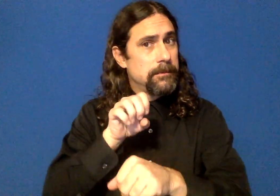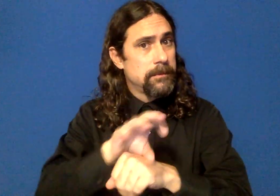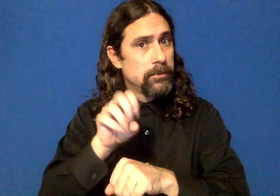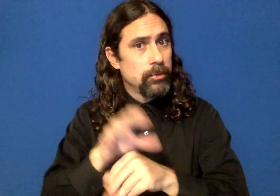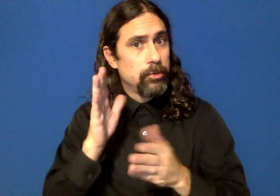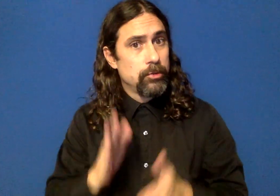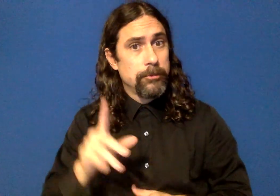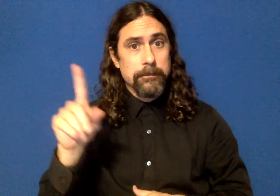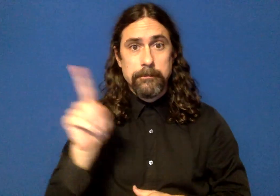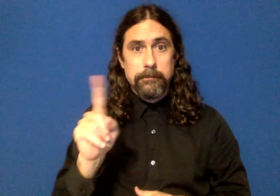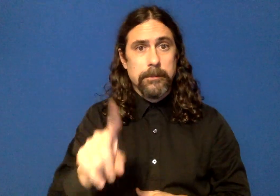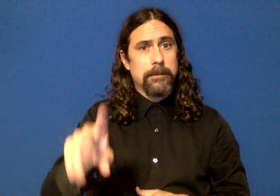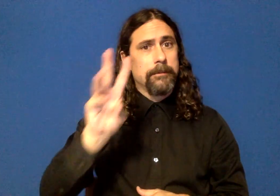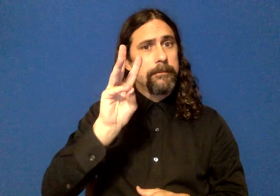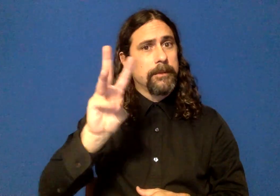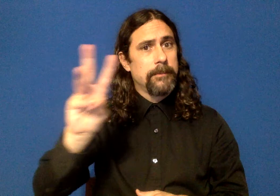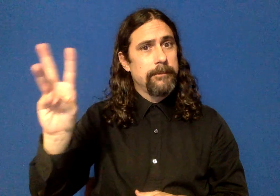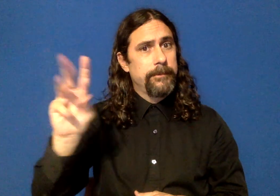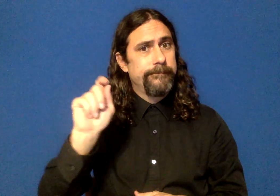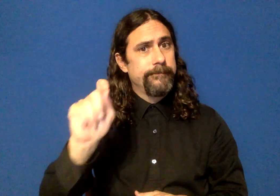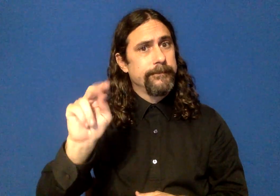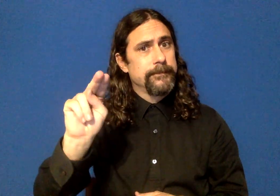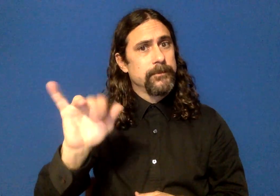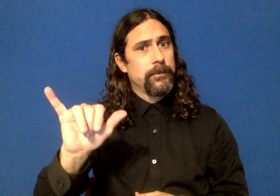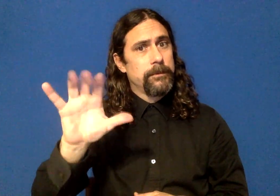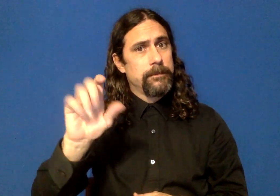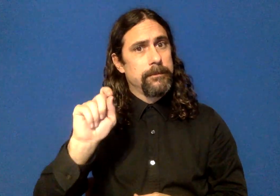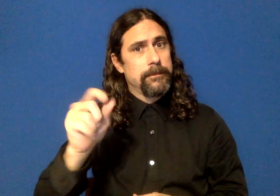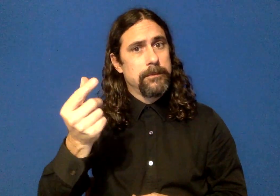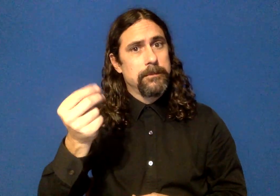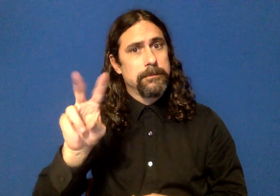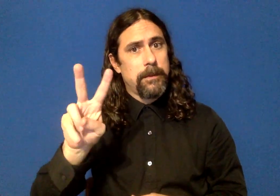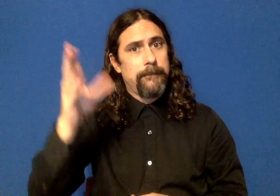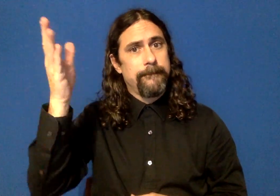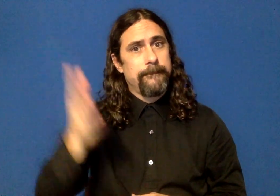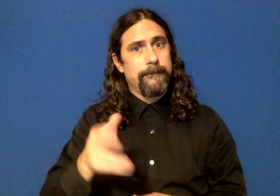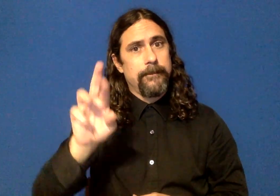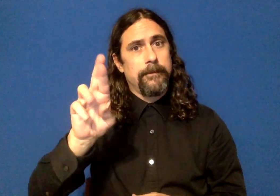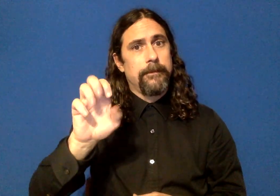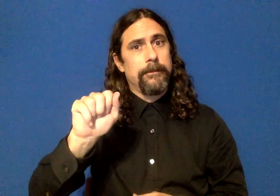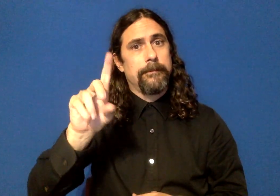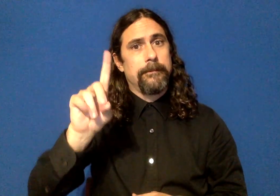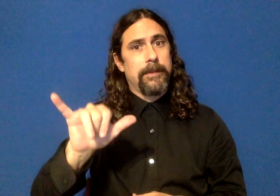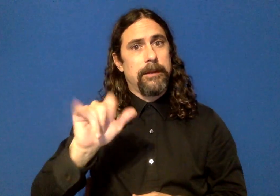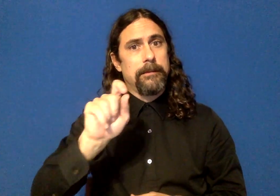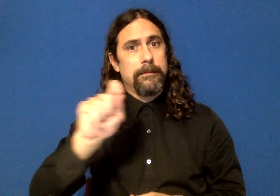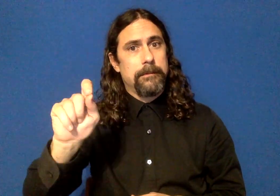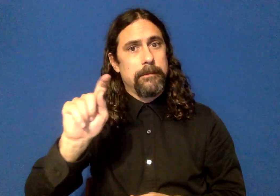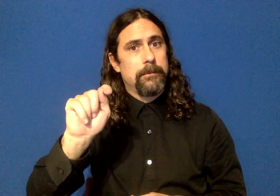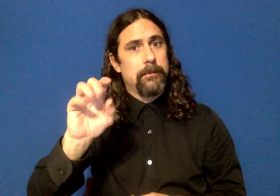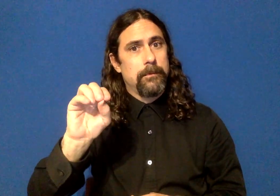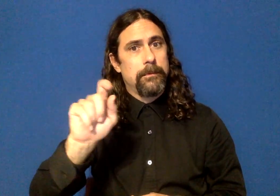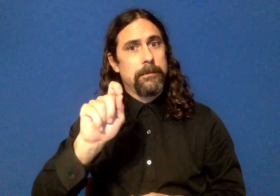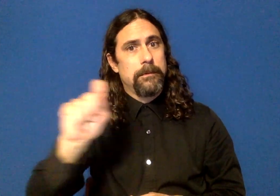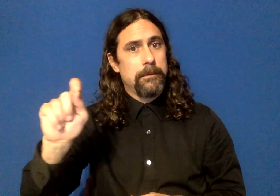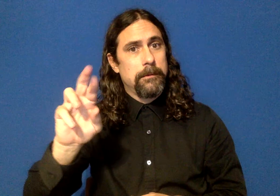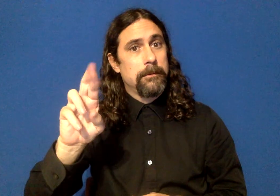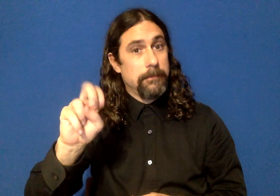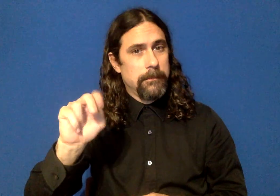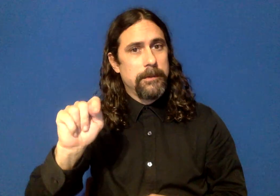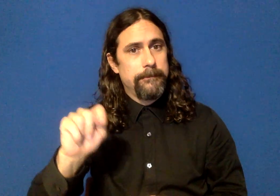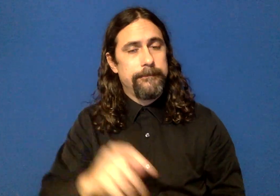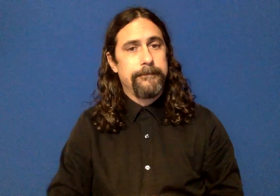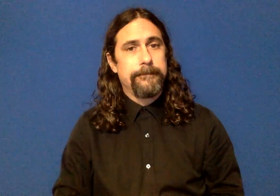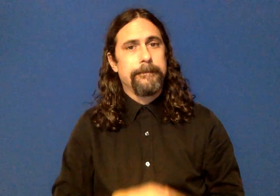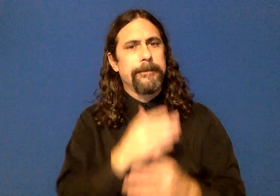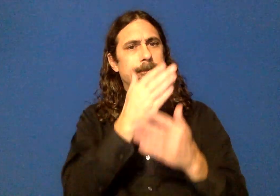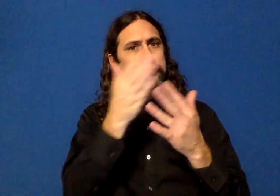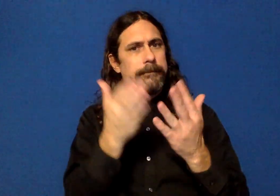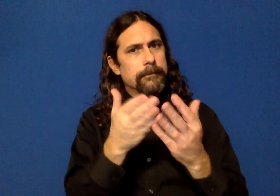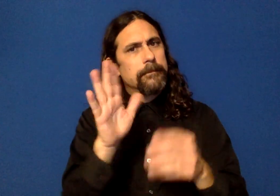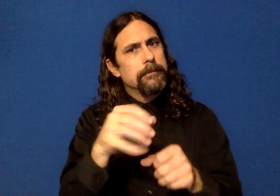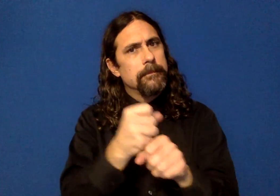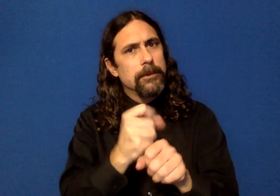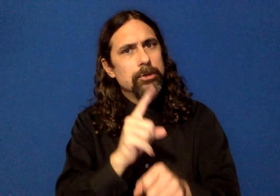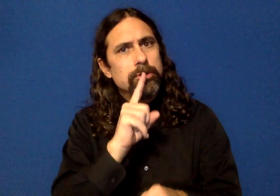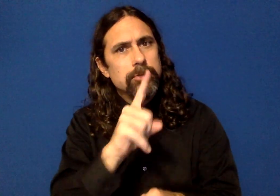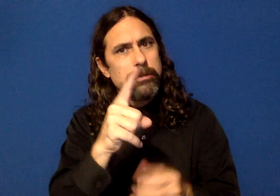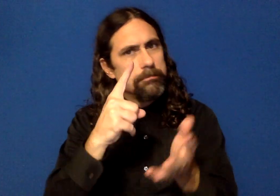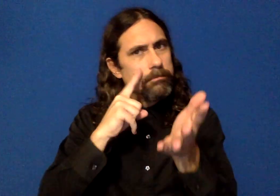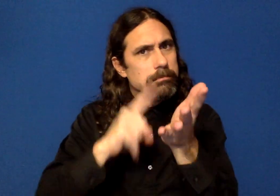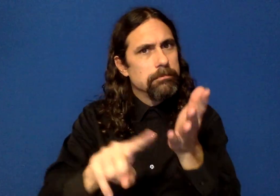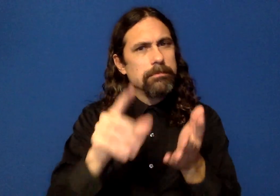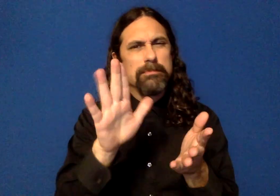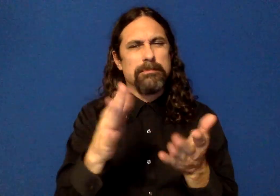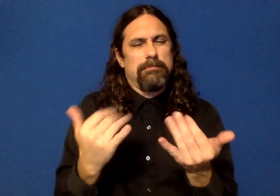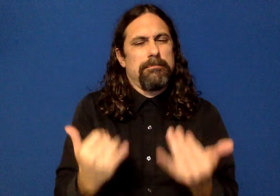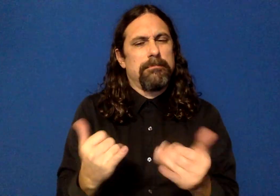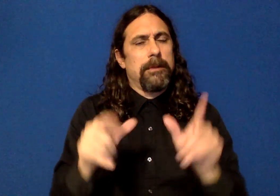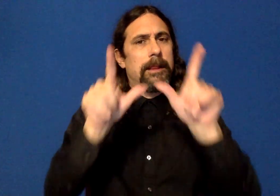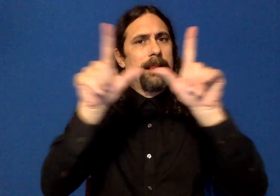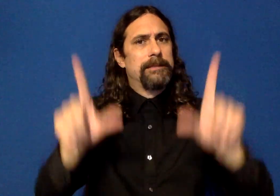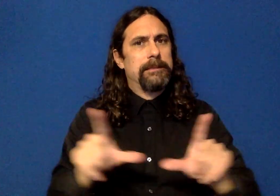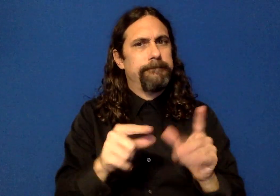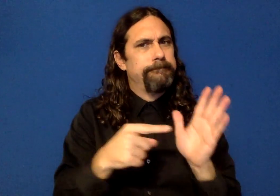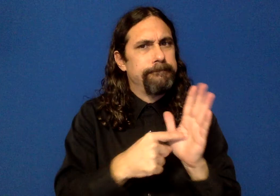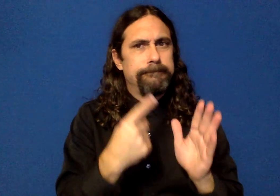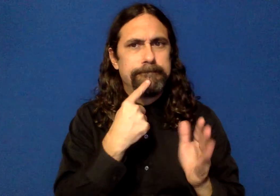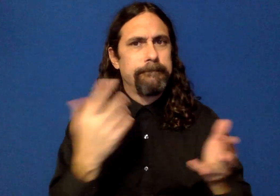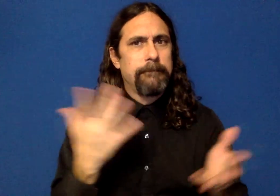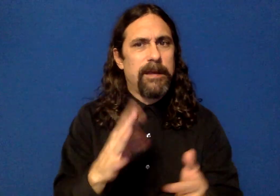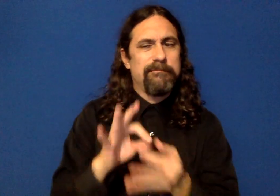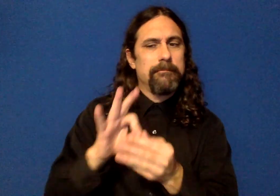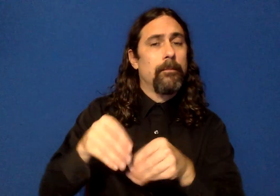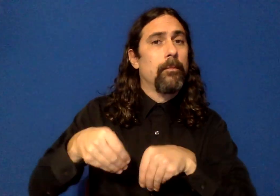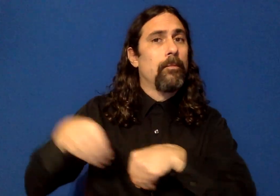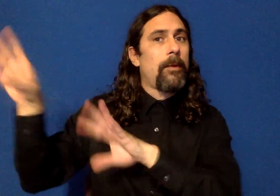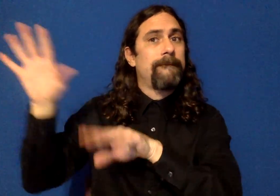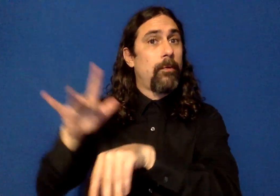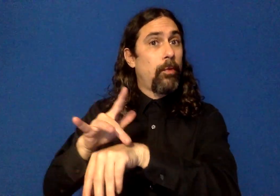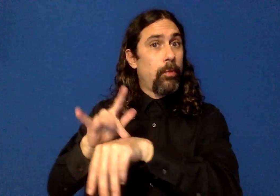www.nyc.gov/ready-to-rent * Be sure to check what your